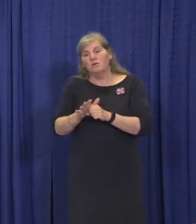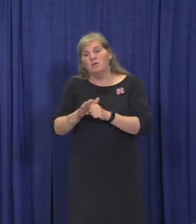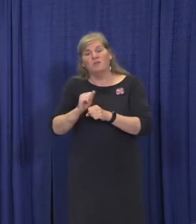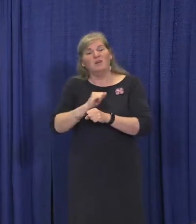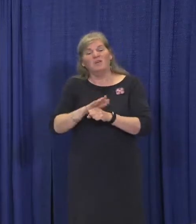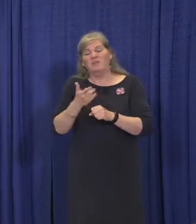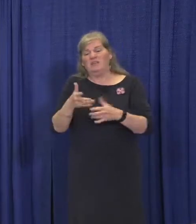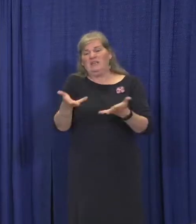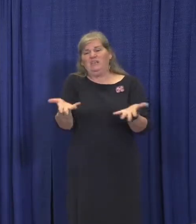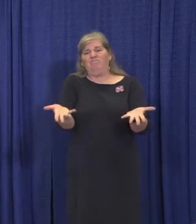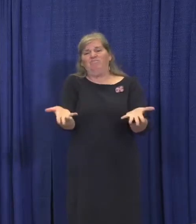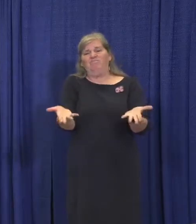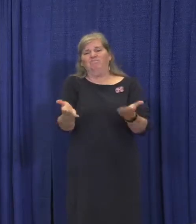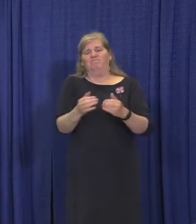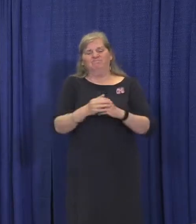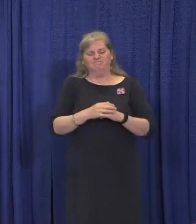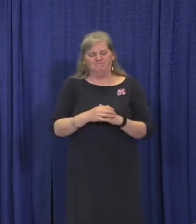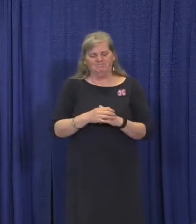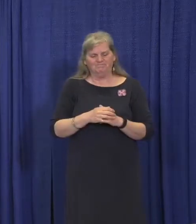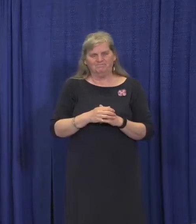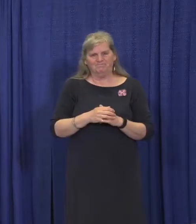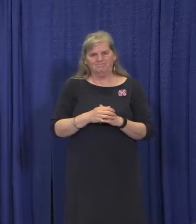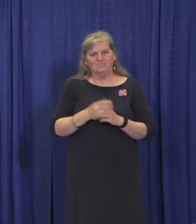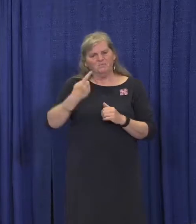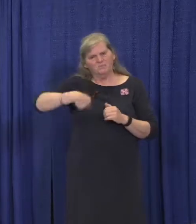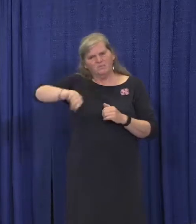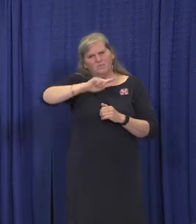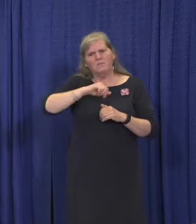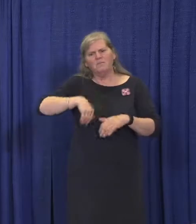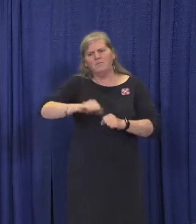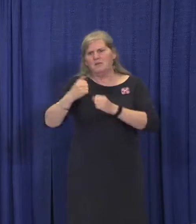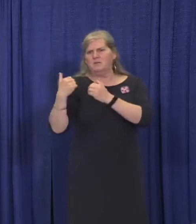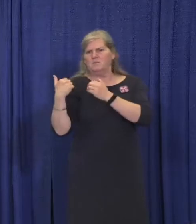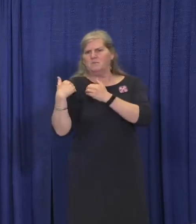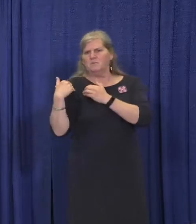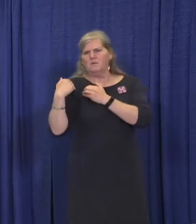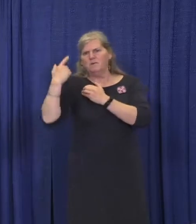covid's not done with you. We all have a role to play in